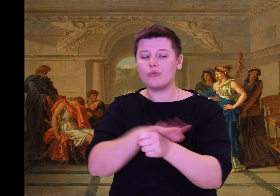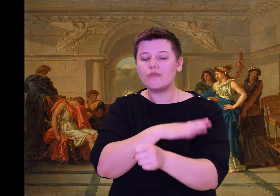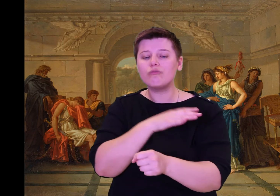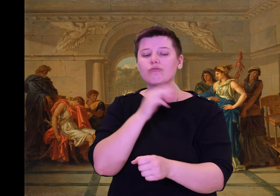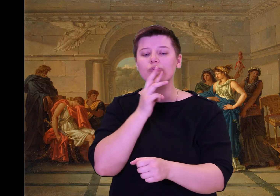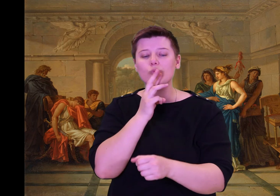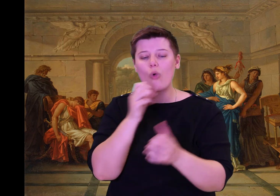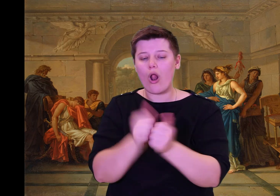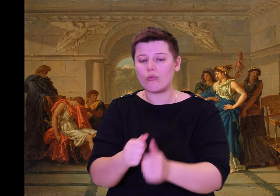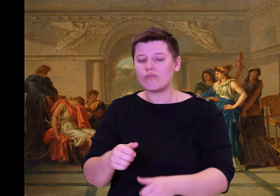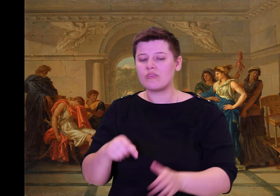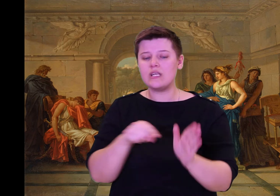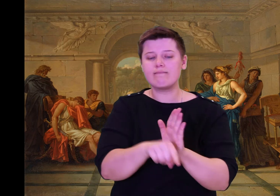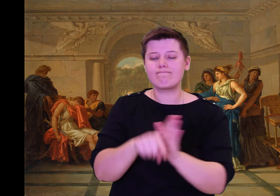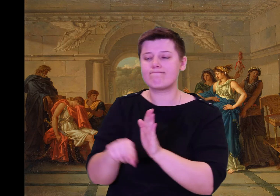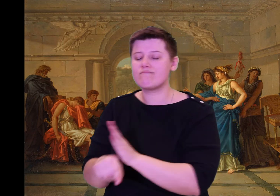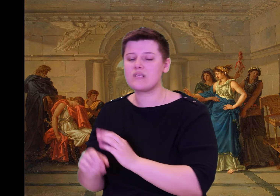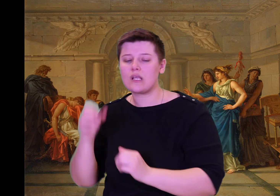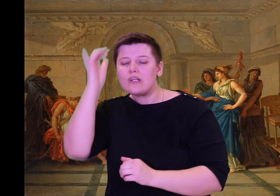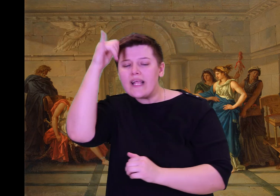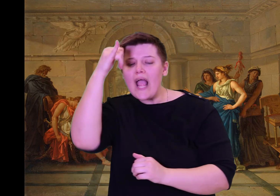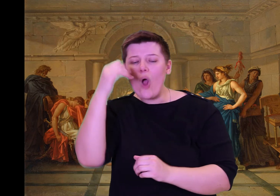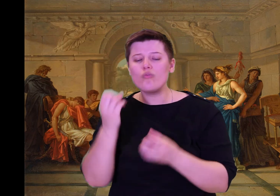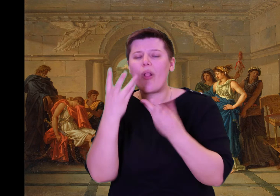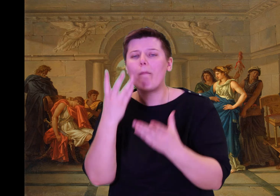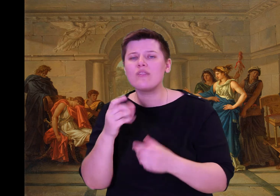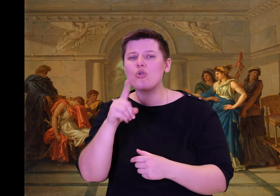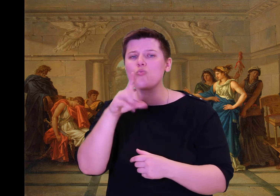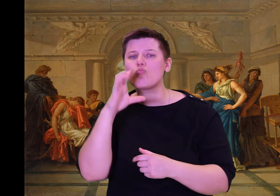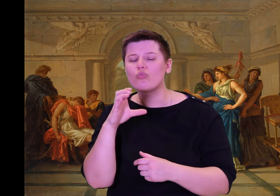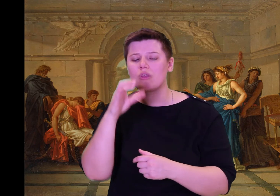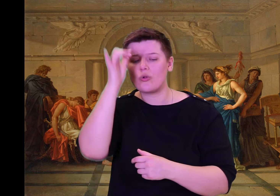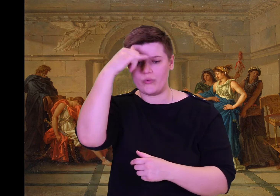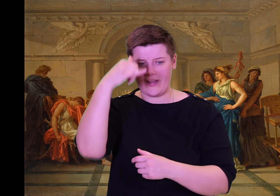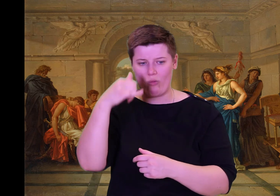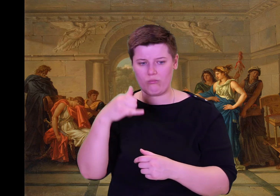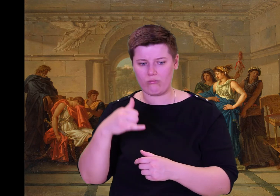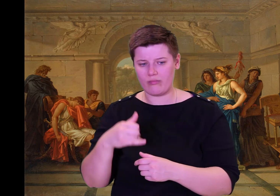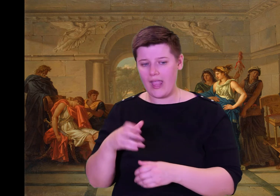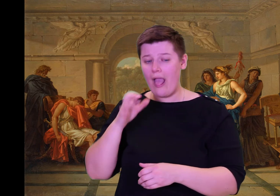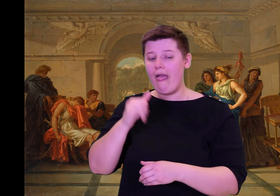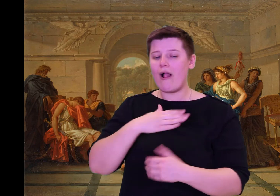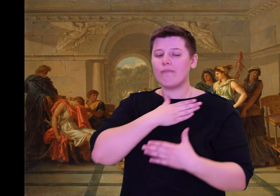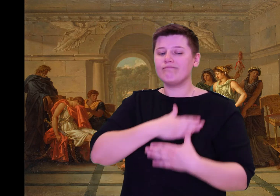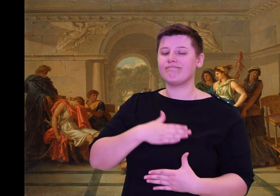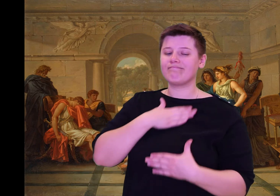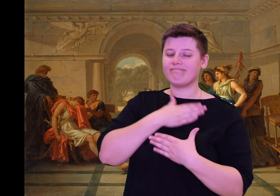Egypt's river, watered by Zeus, and kill a hundred cows to please the deathless